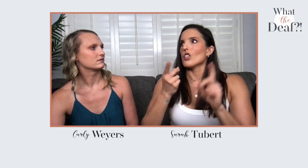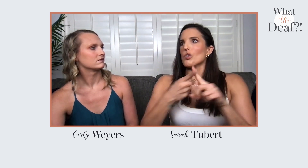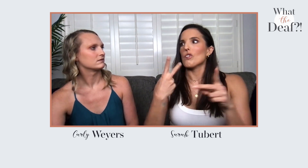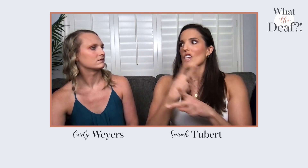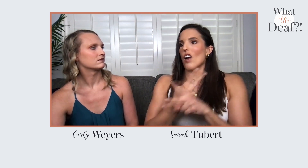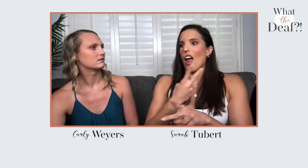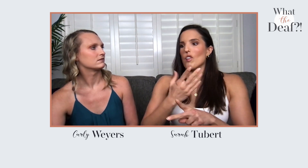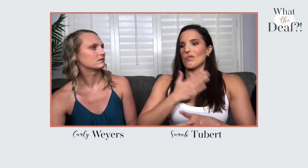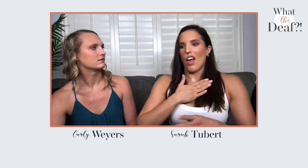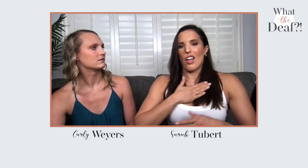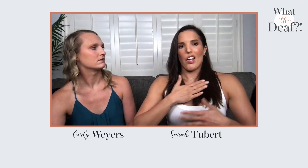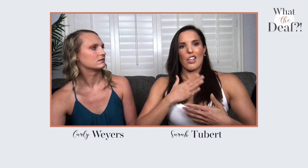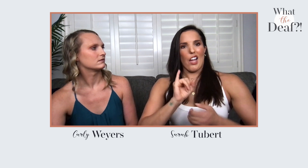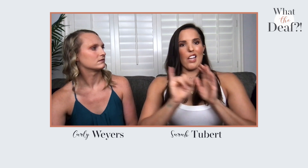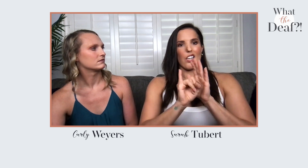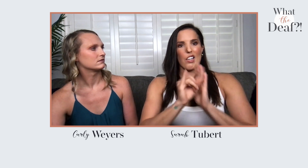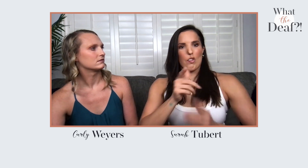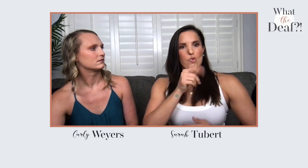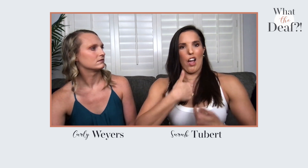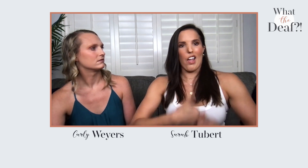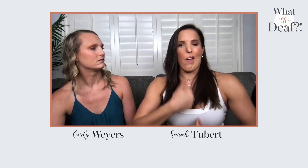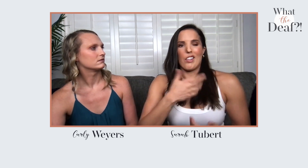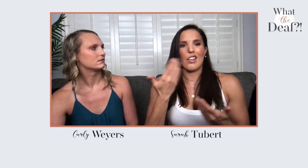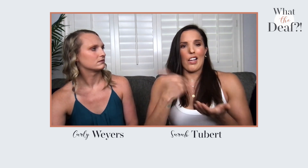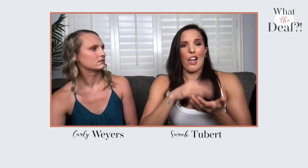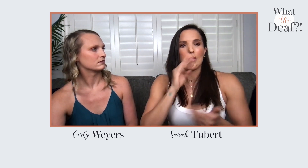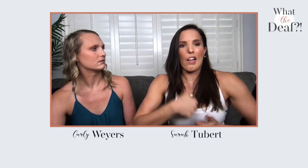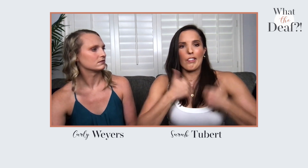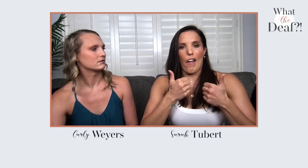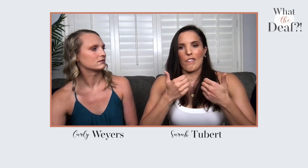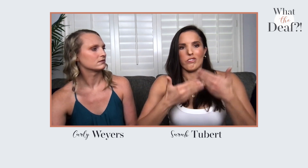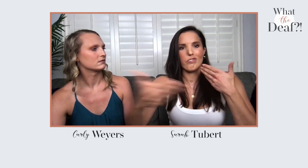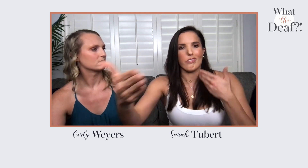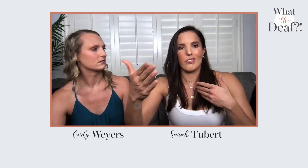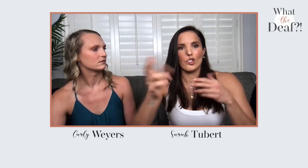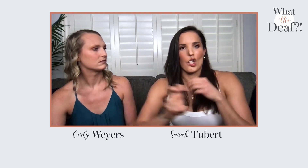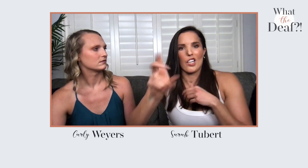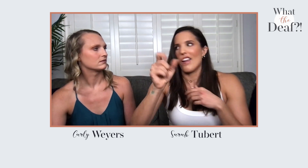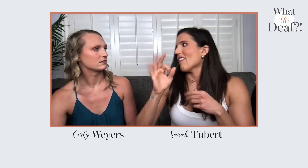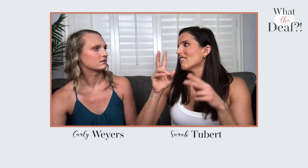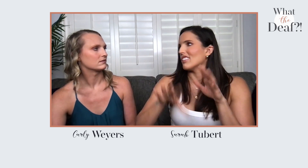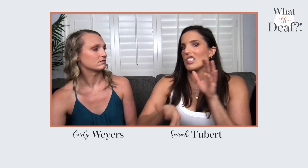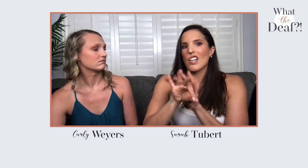to figure out my identity and who I am, because again, it's going to be a lifelong journey of self discovery,